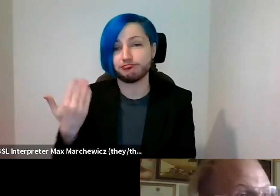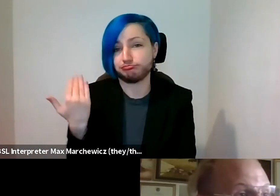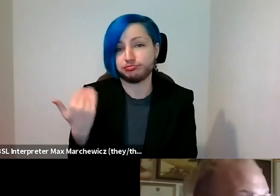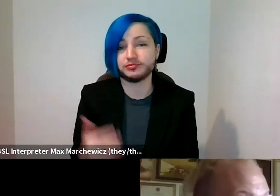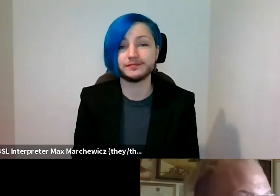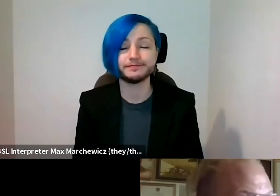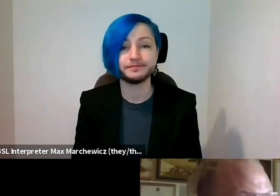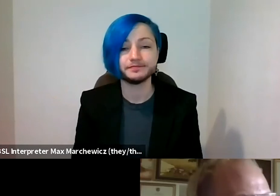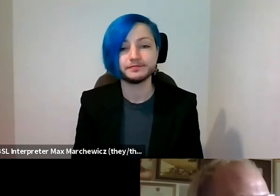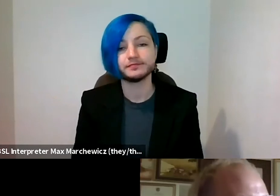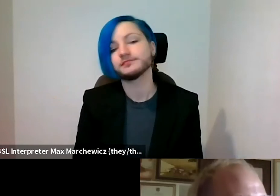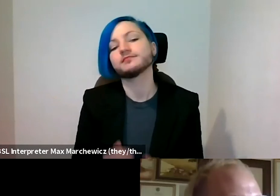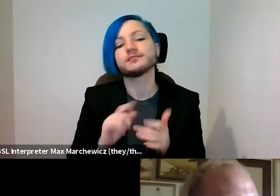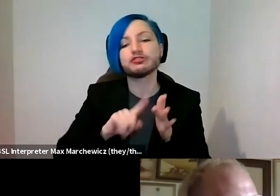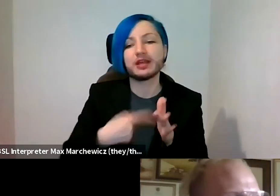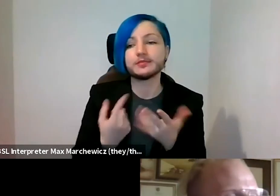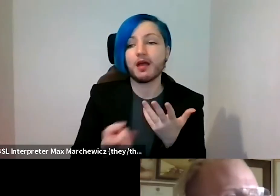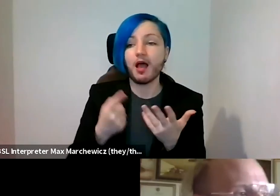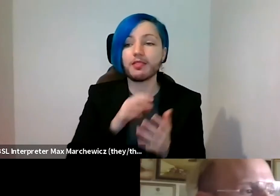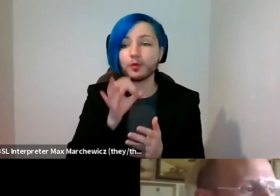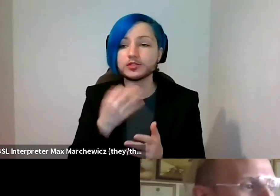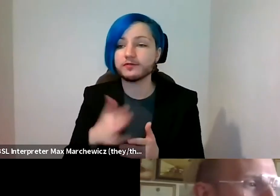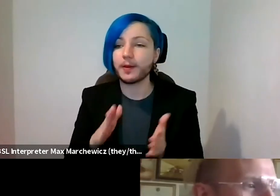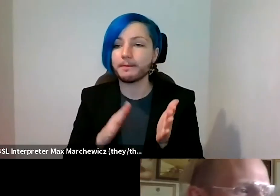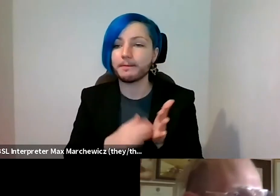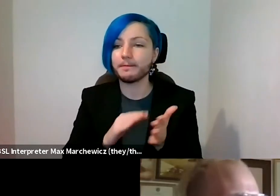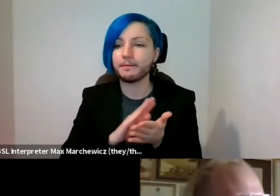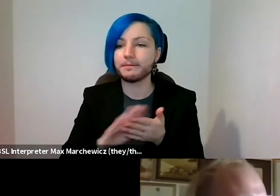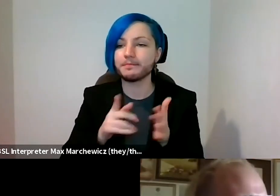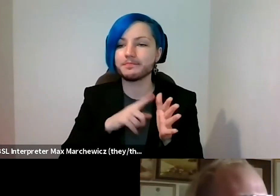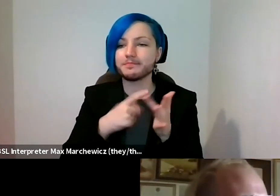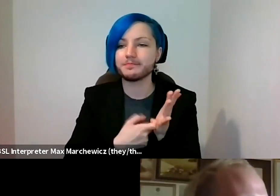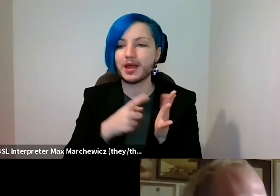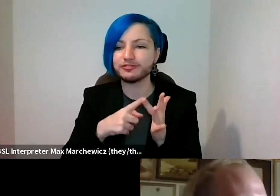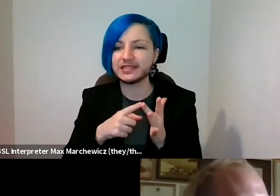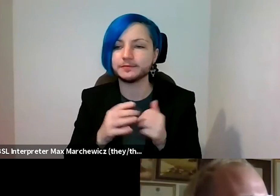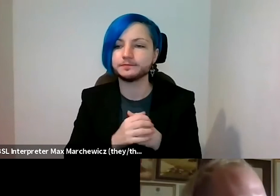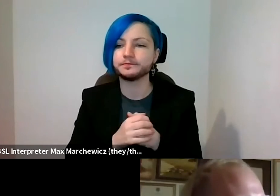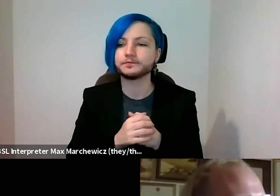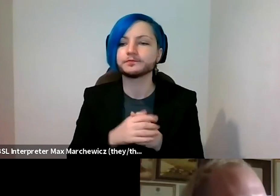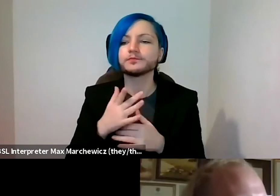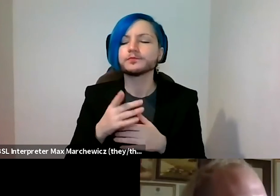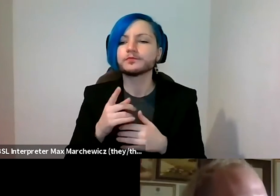Well, thank you. We have another question lined up . During the time, did the Paisley shawl feature